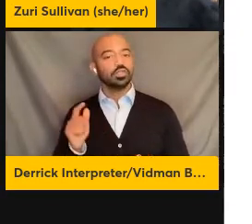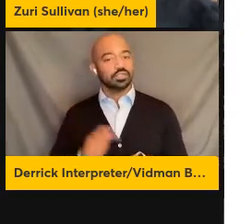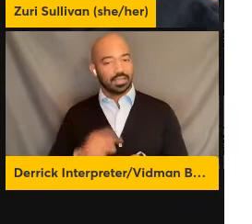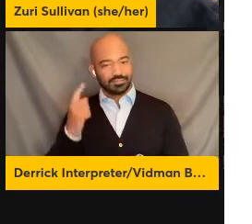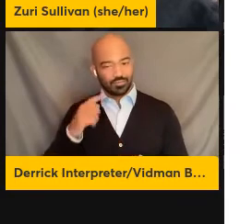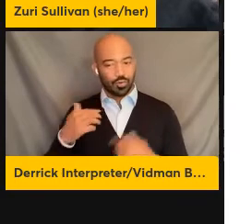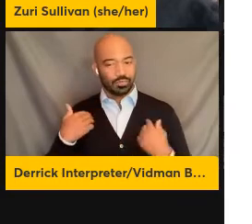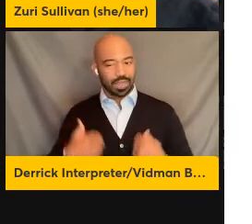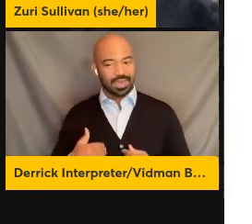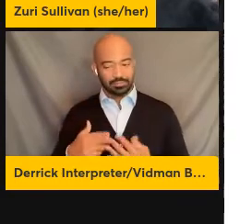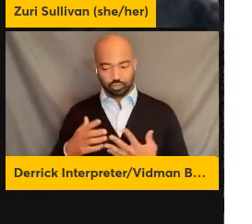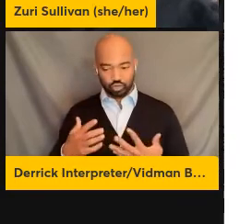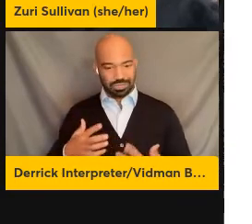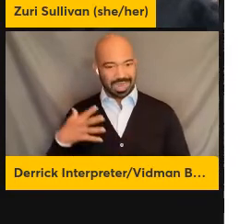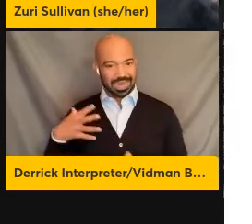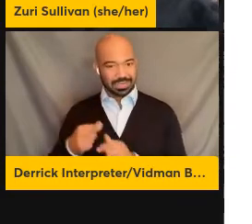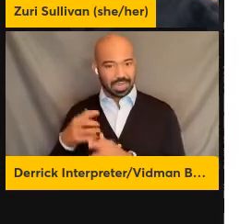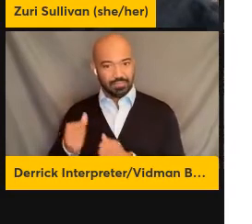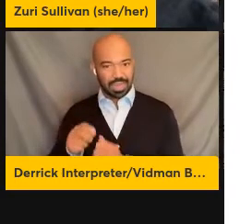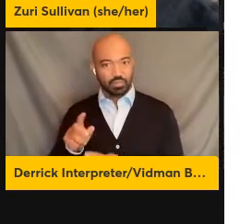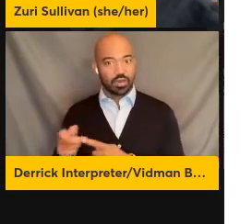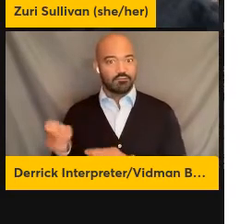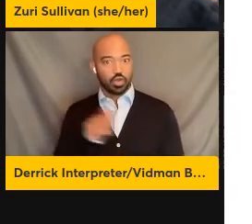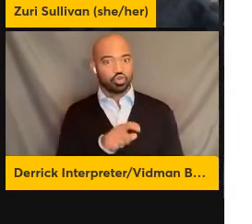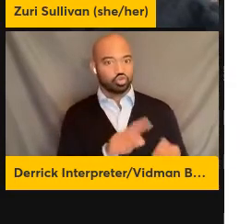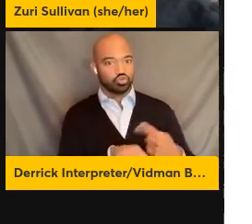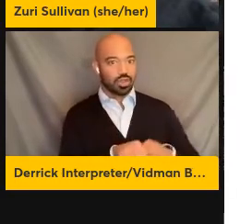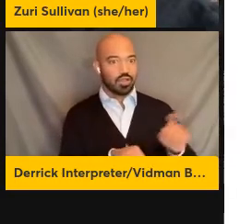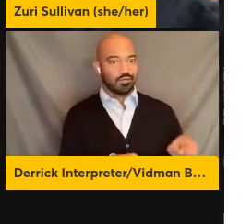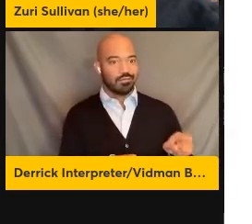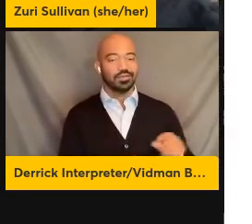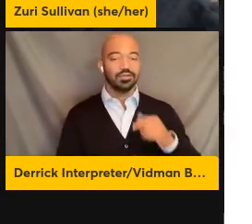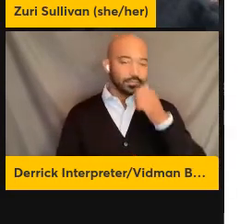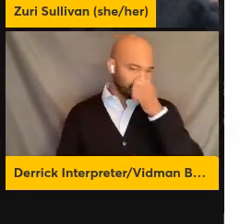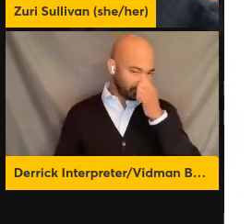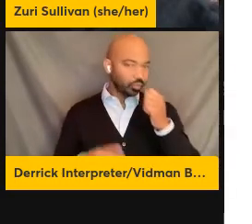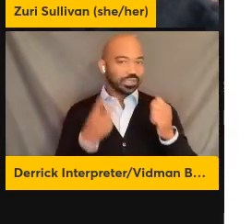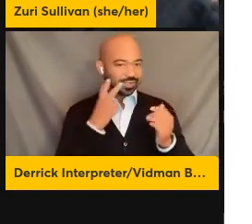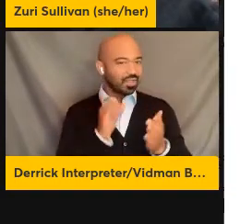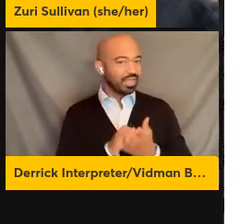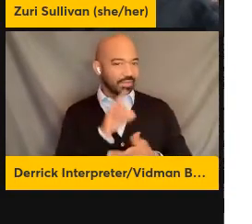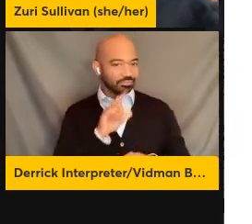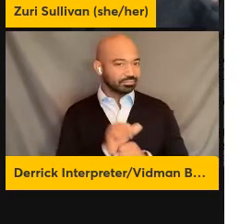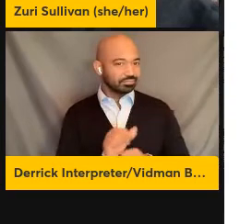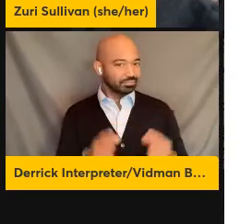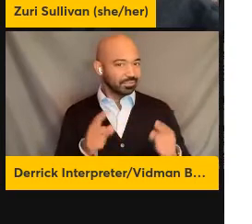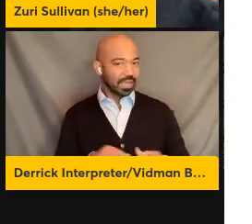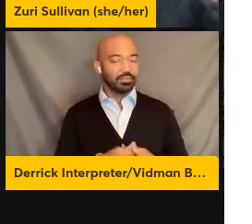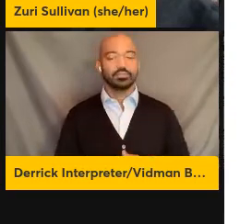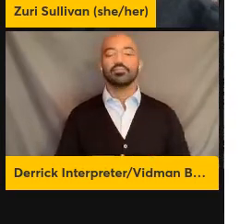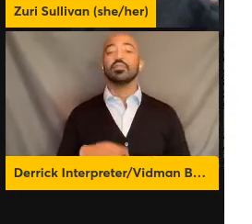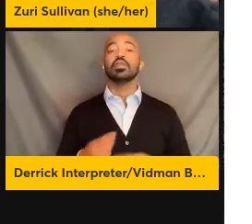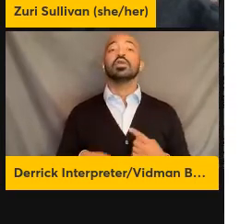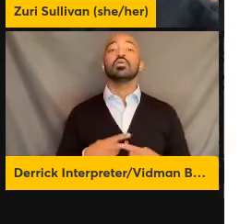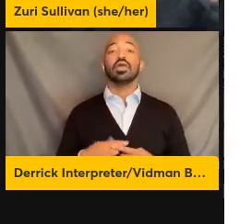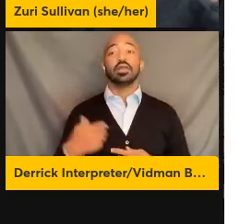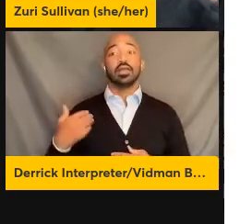transcriptional phenotype to revert. And that's indeed what we saw. So when we switched animals from a high carb to high